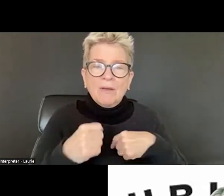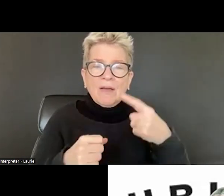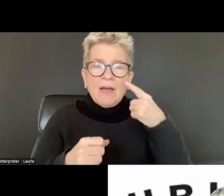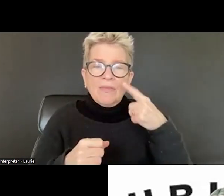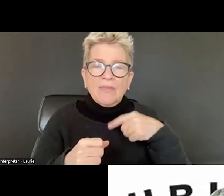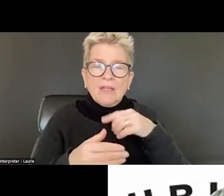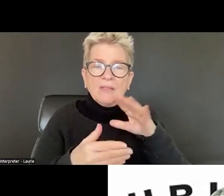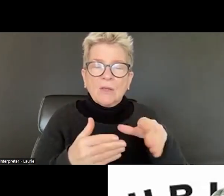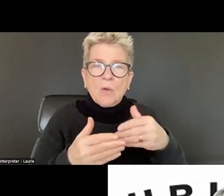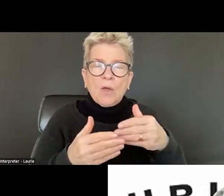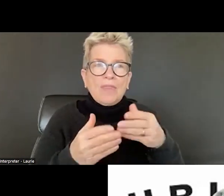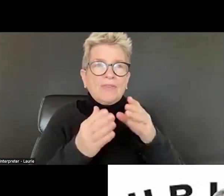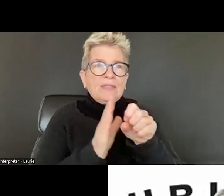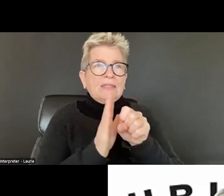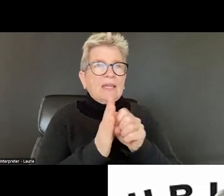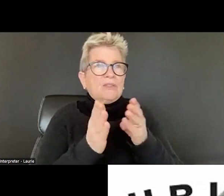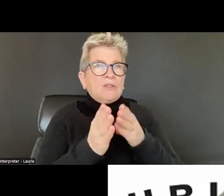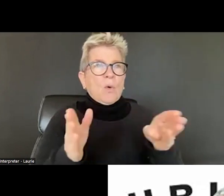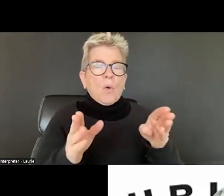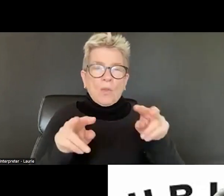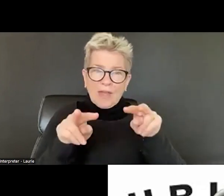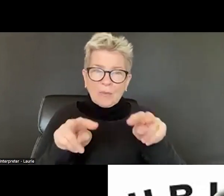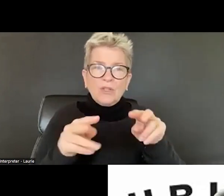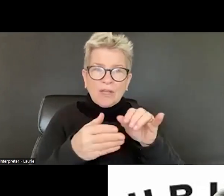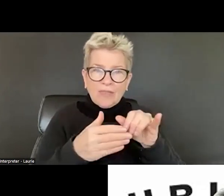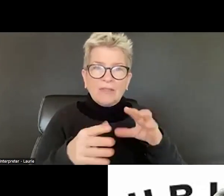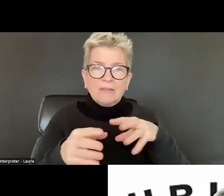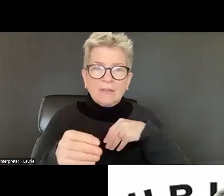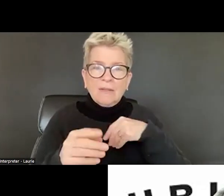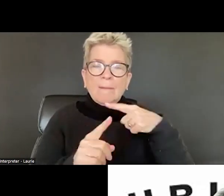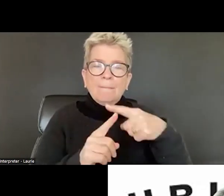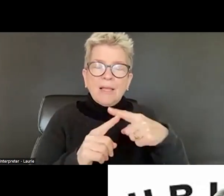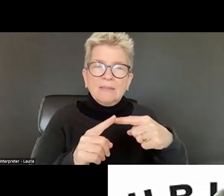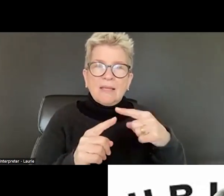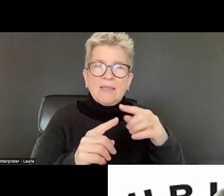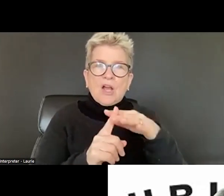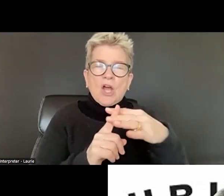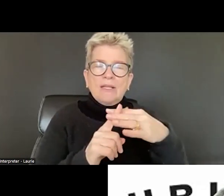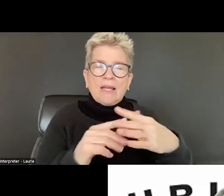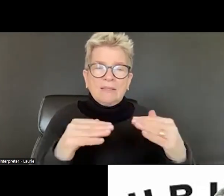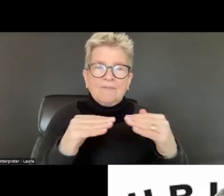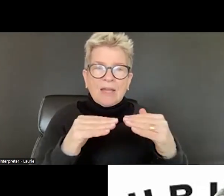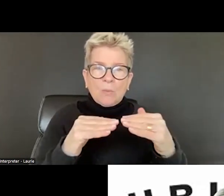at it um and in the context of equity right so we've heard a little bit about that here from